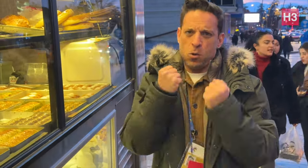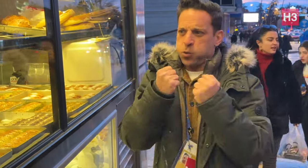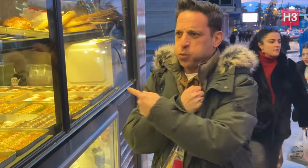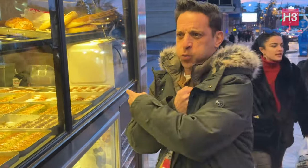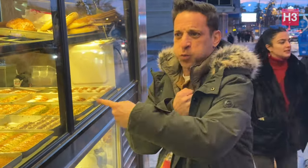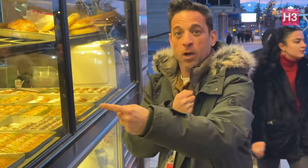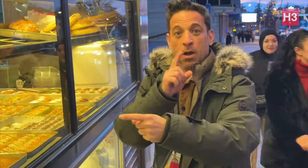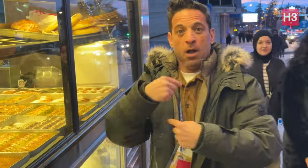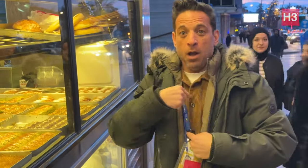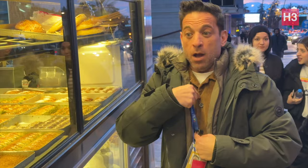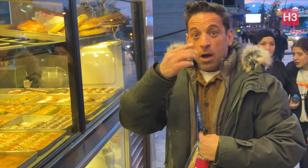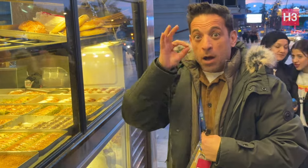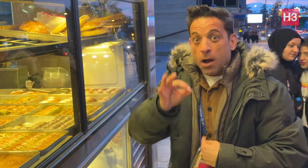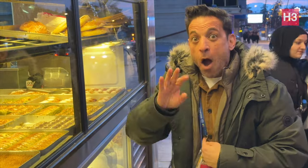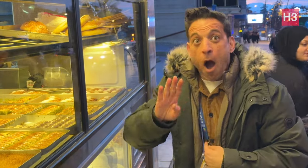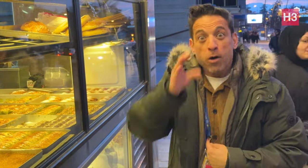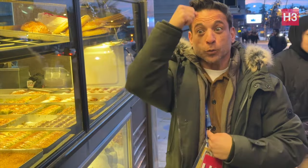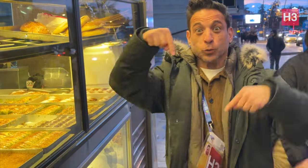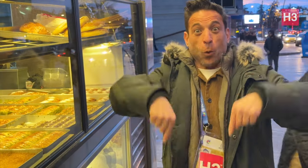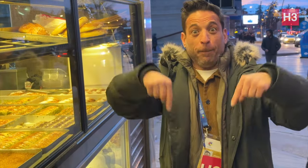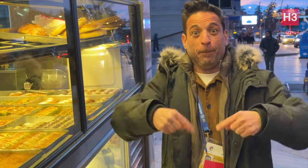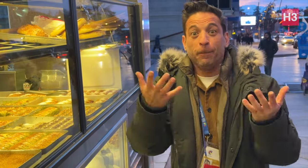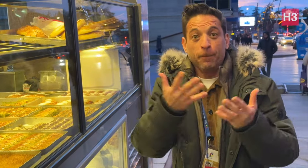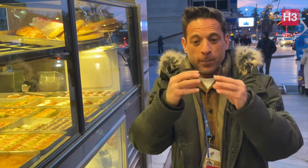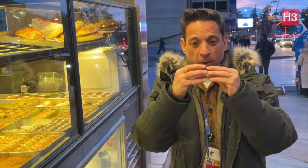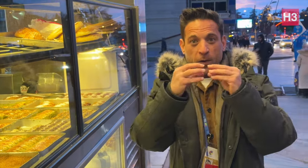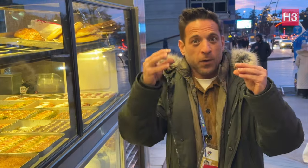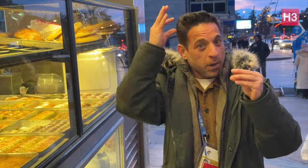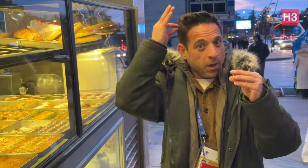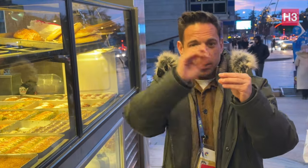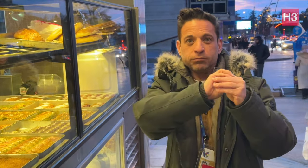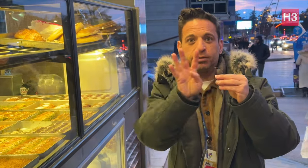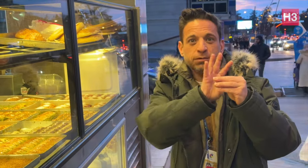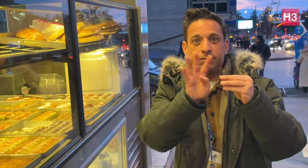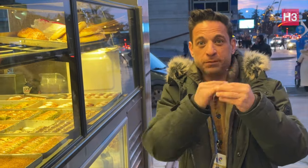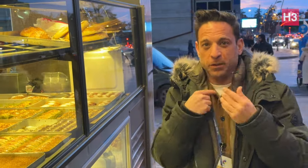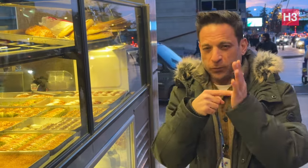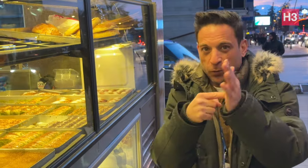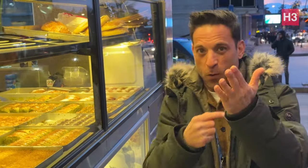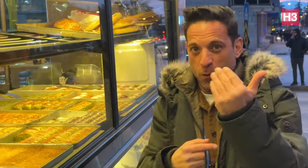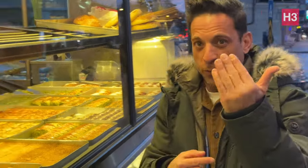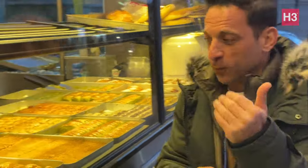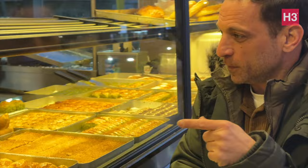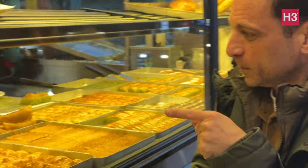of Türkiye. The southern part of Türkiye has a strong dessert culture. Here in Erzurum, Dolma Kadayifi is popular.